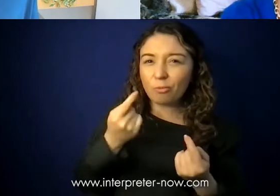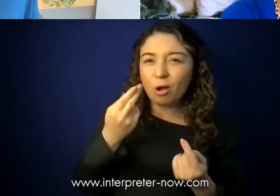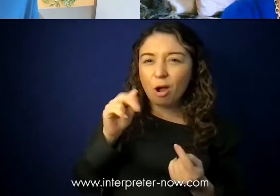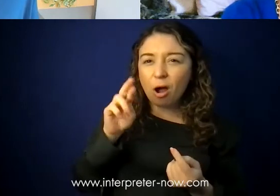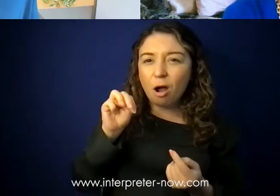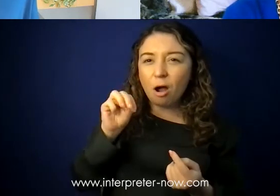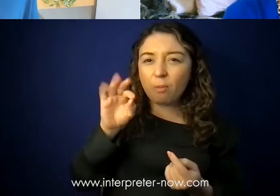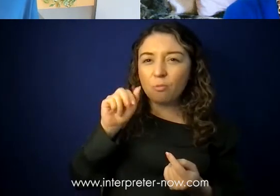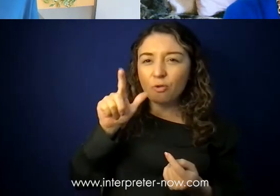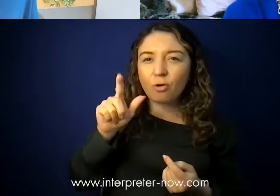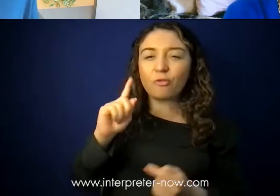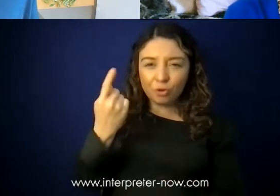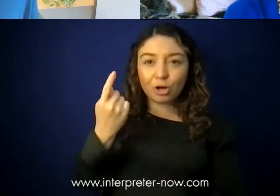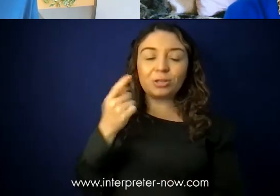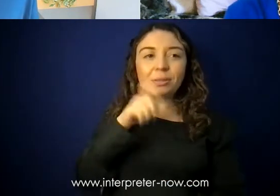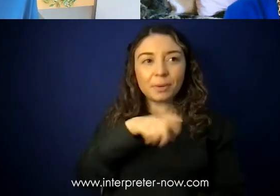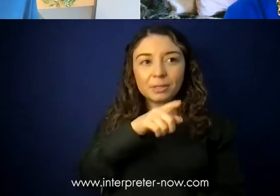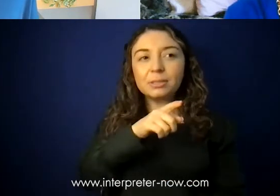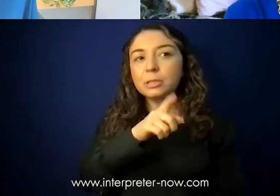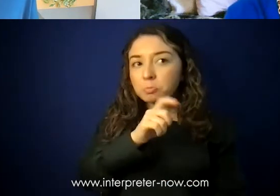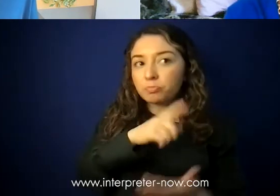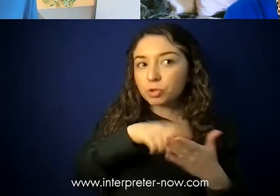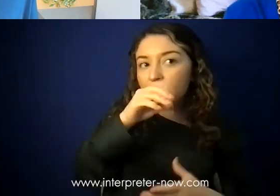That's also sort of like data collection for you as a manager.